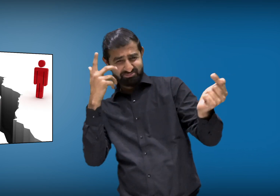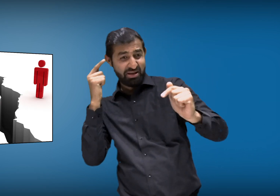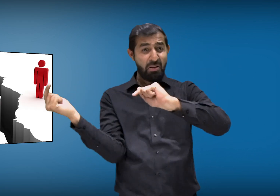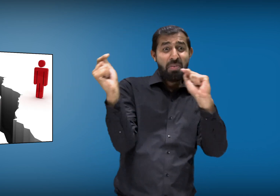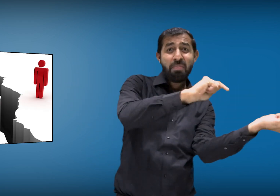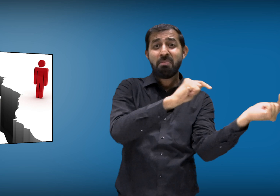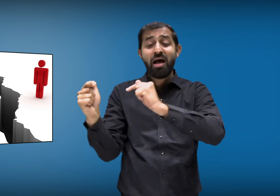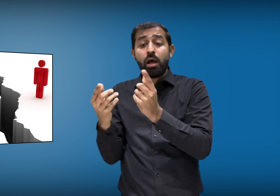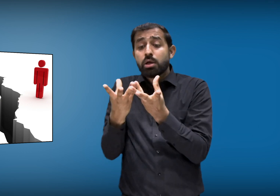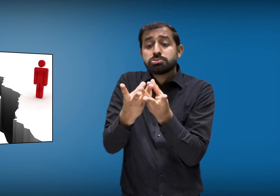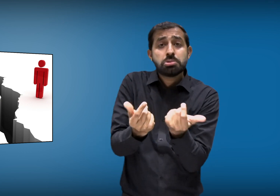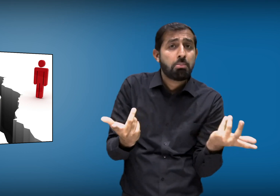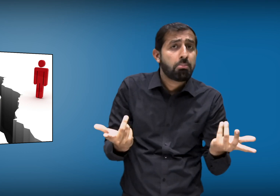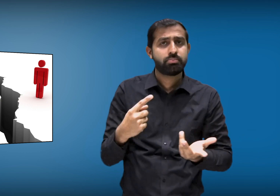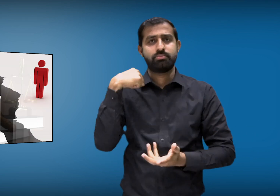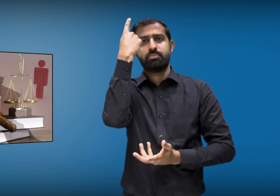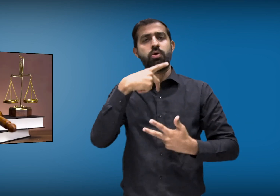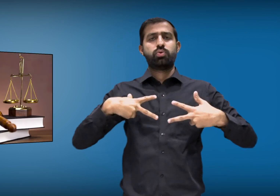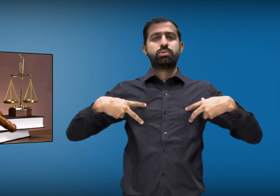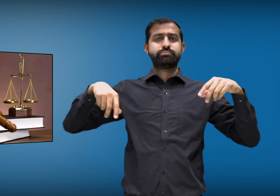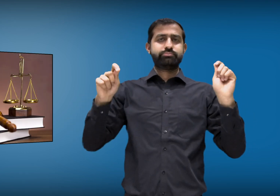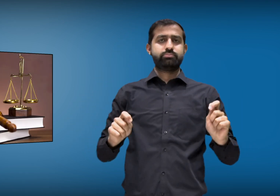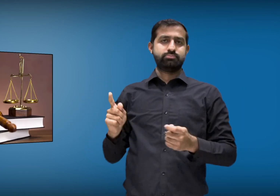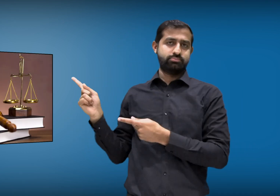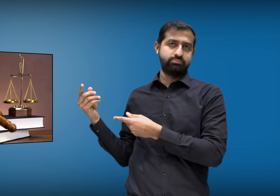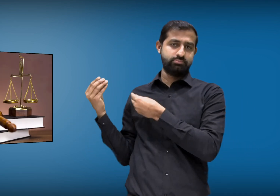example Uttar Pradesh and Madhya Pradesh, the conflict is resolved by the